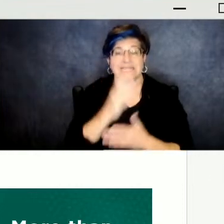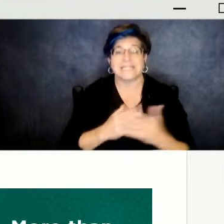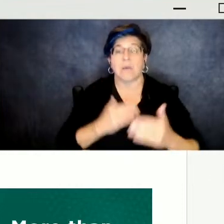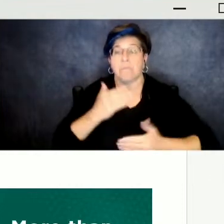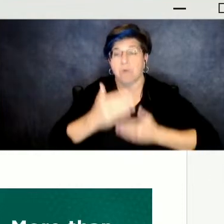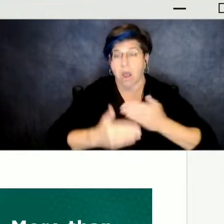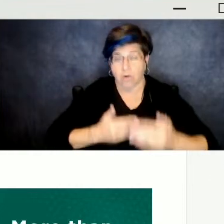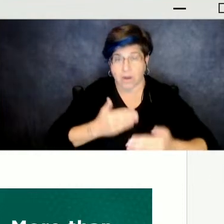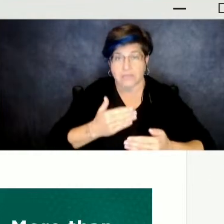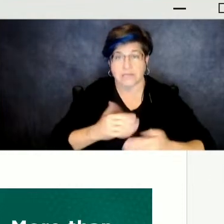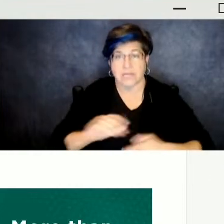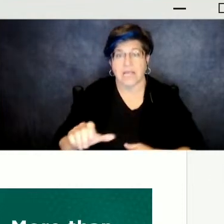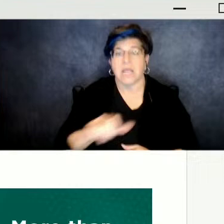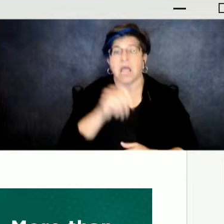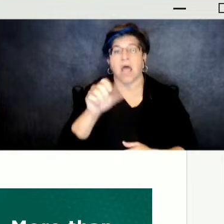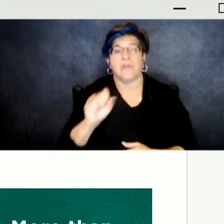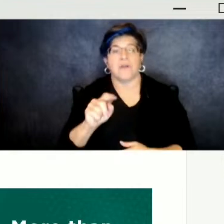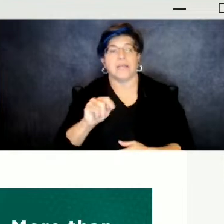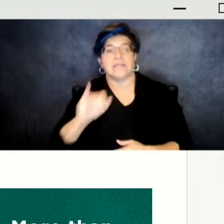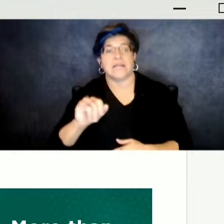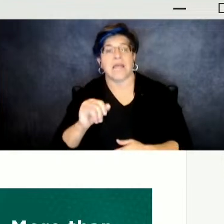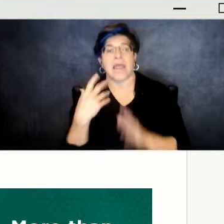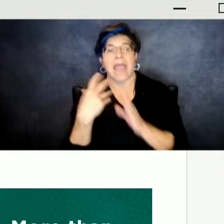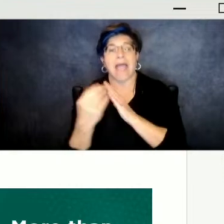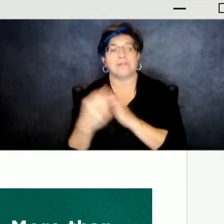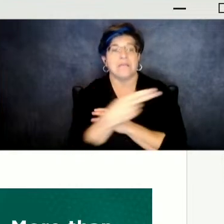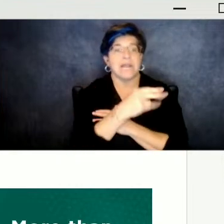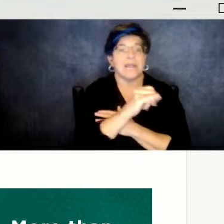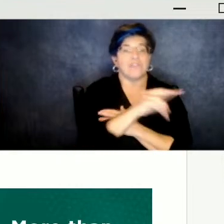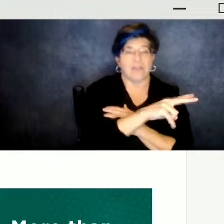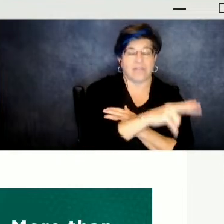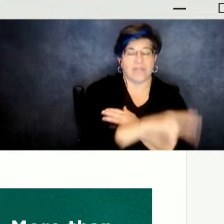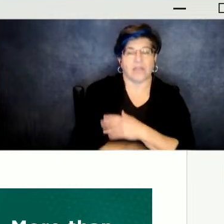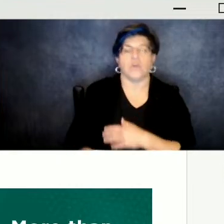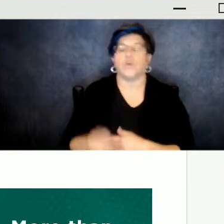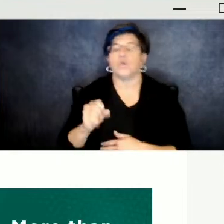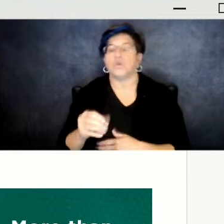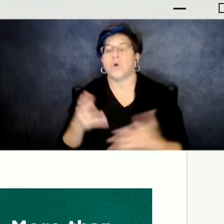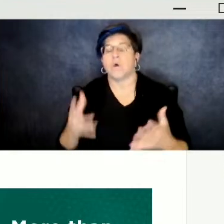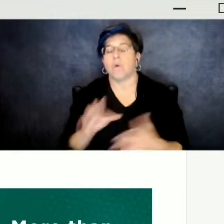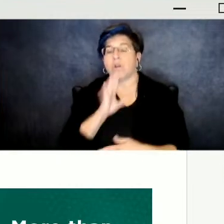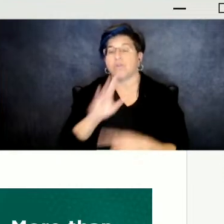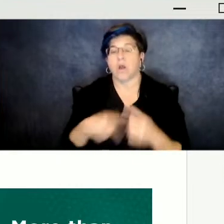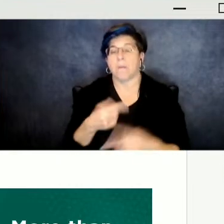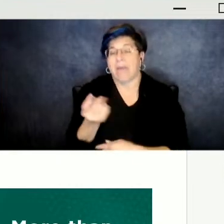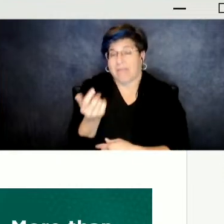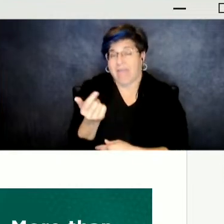HAVE STARTED TO SEE THOUGH SOME